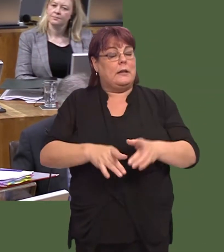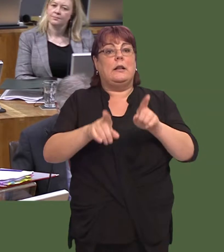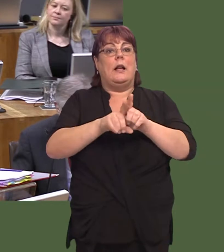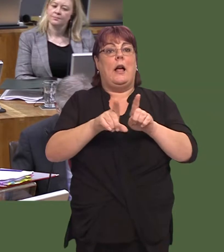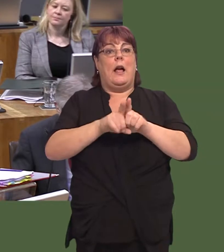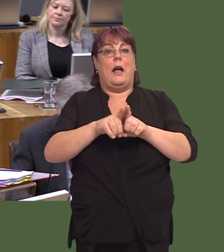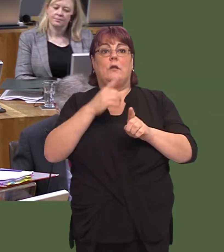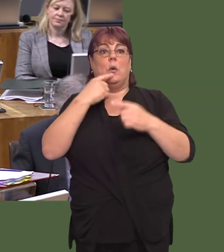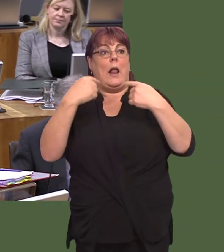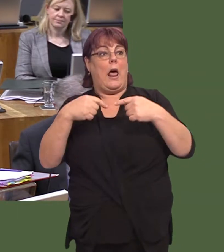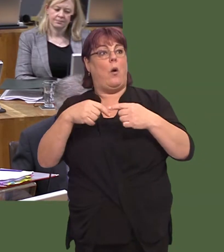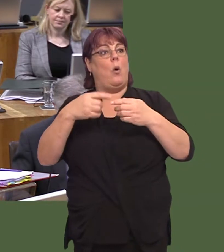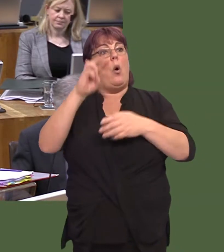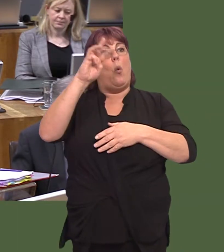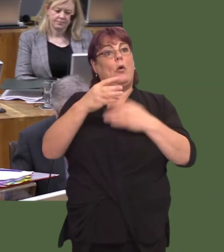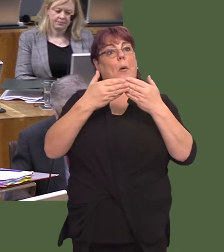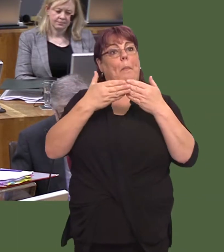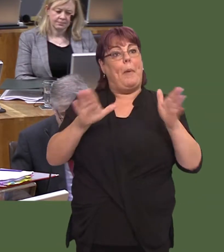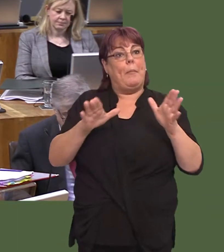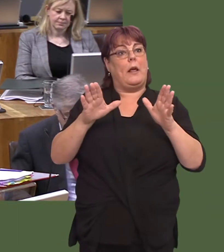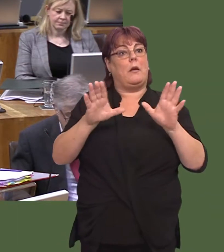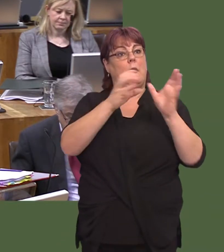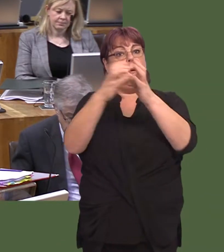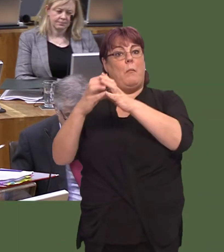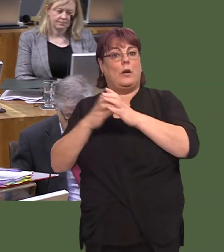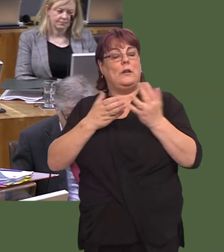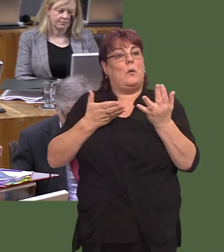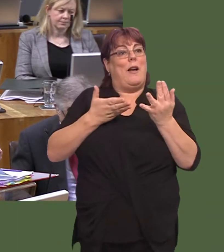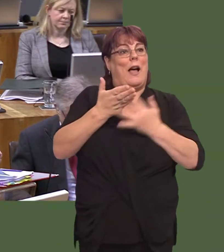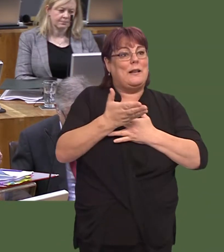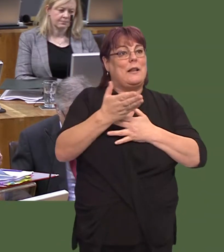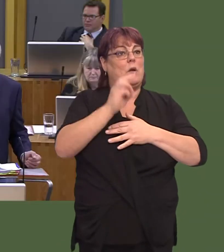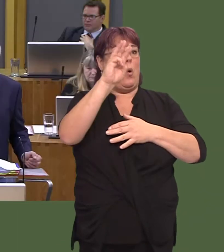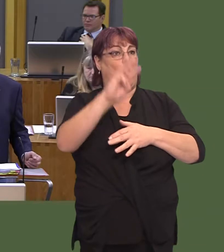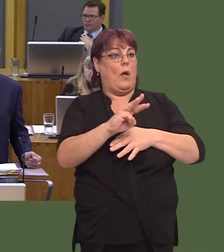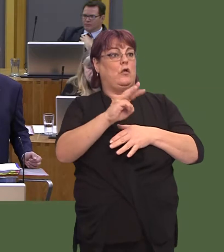bodies to access a wide range of vegetable products to support healthier meal planning.